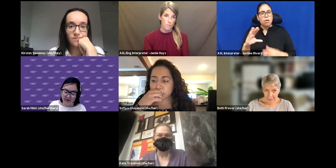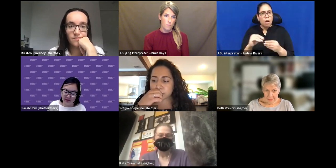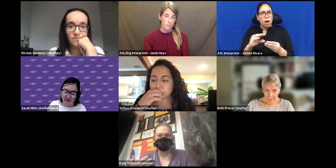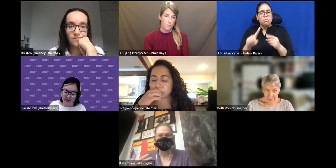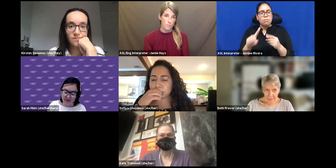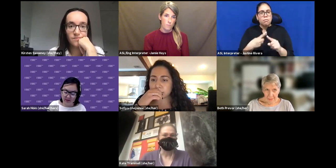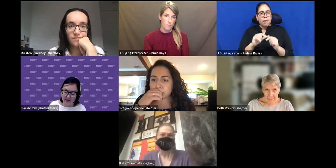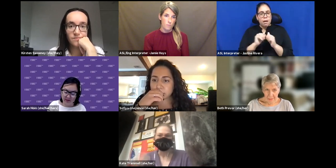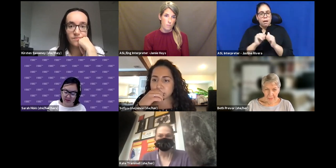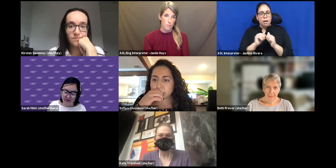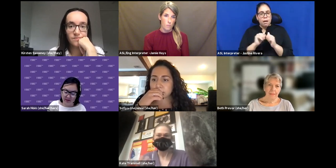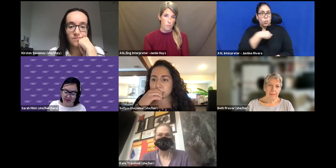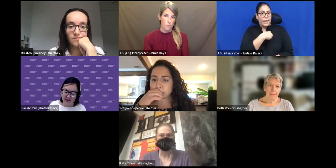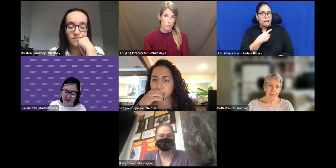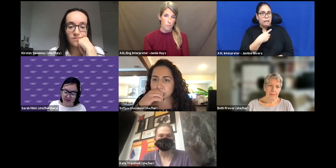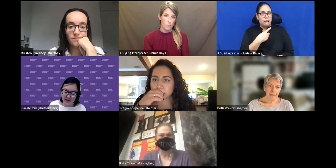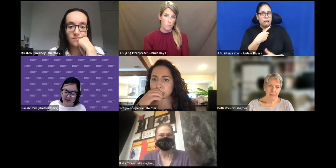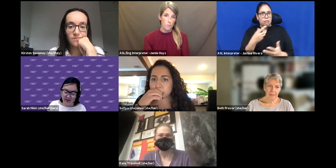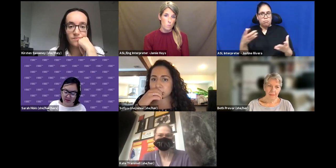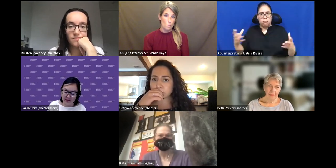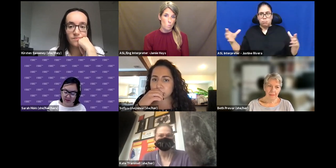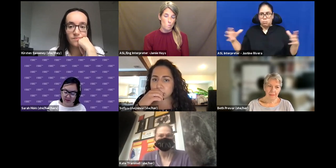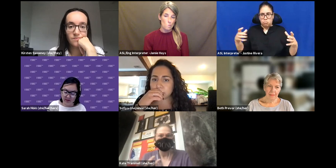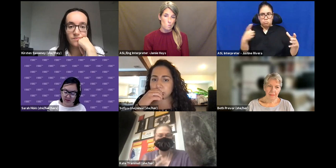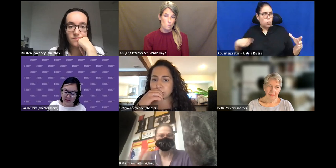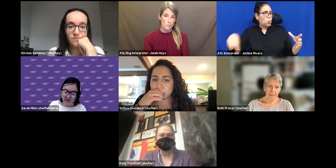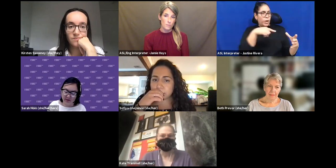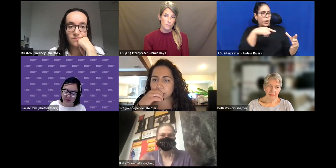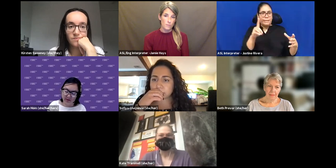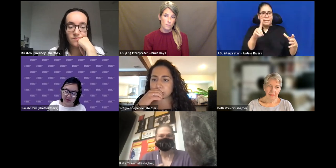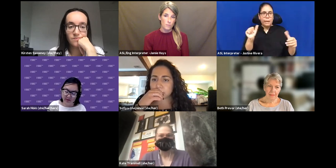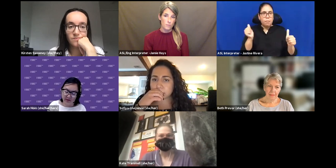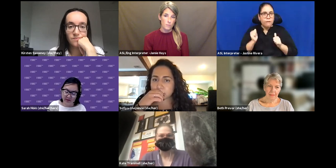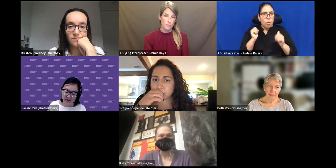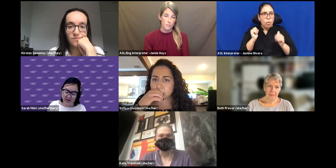among the disabled performers and other theater administrators